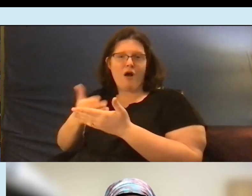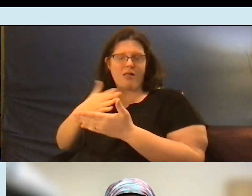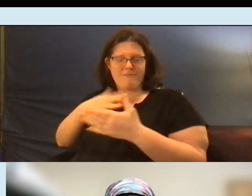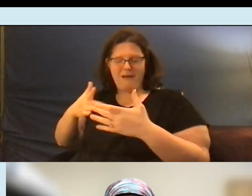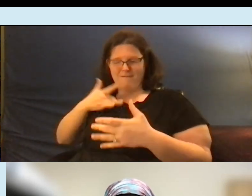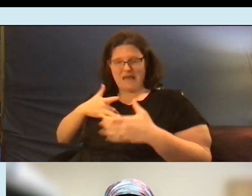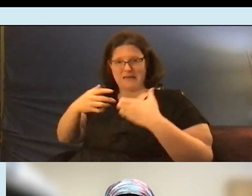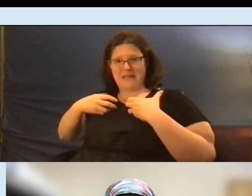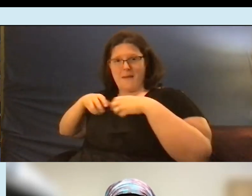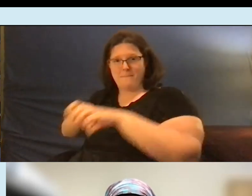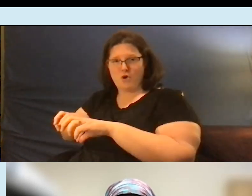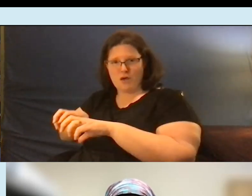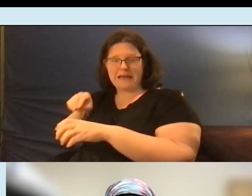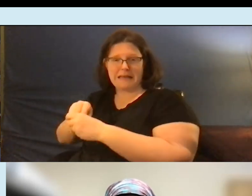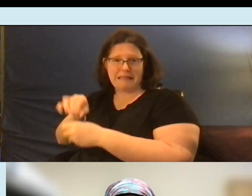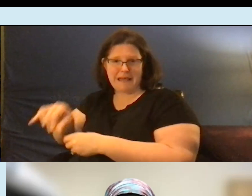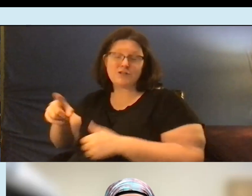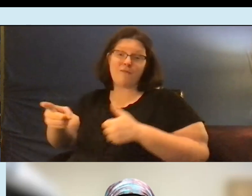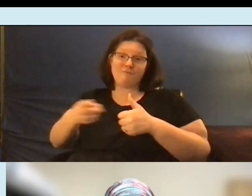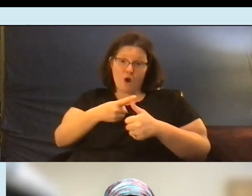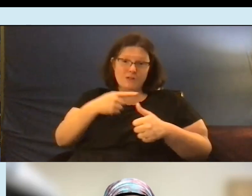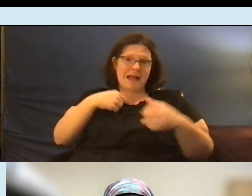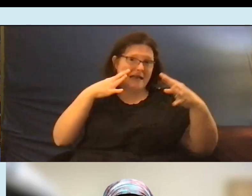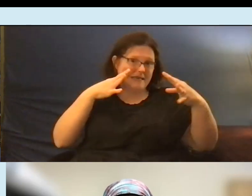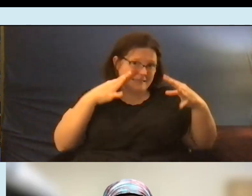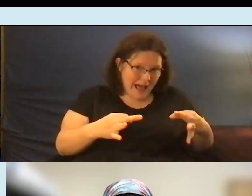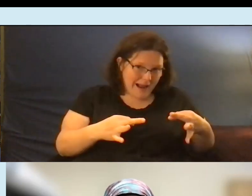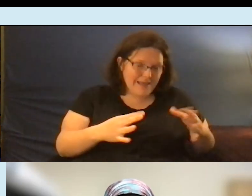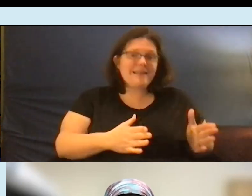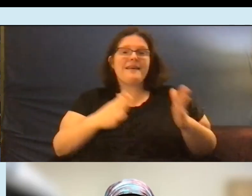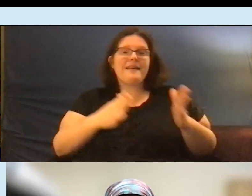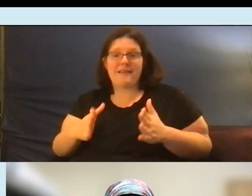so, the first thing was deciding and then after I decided I wanted to do it I started reading